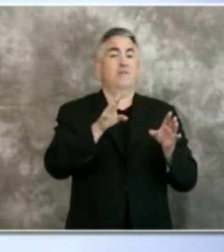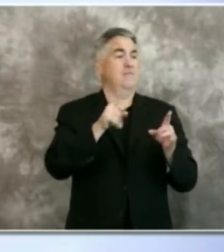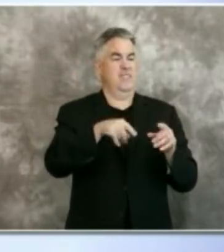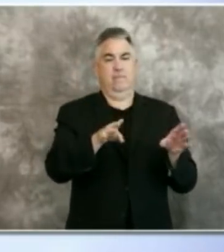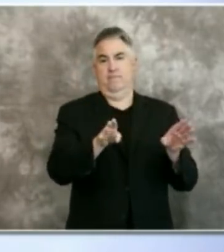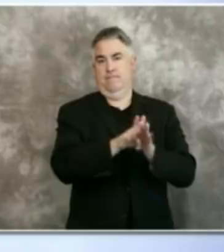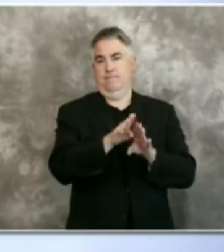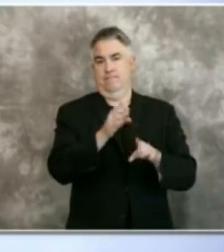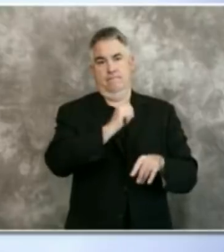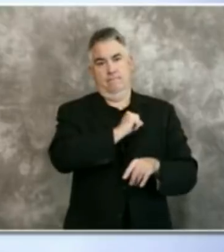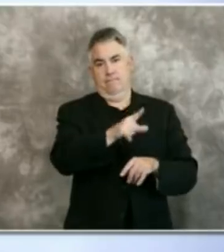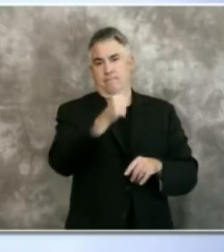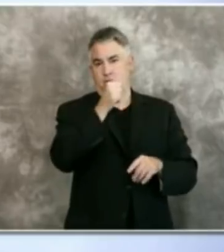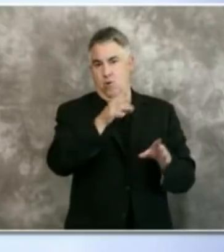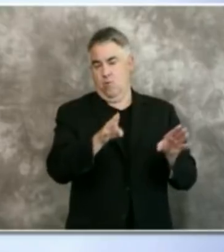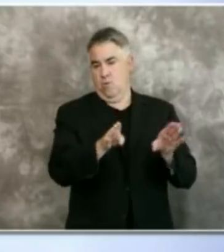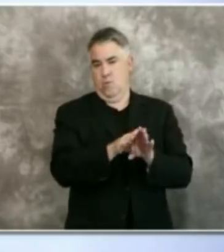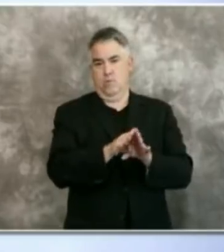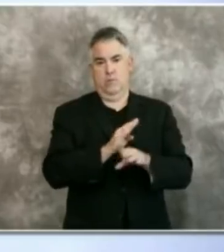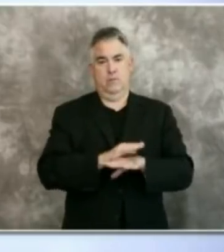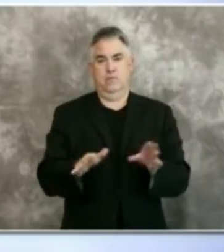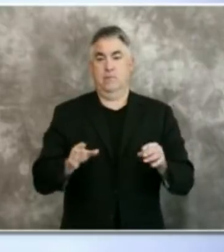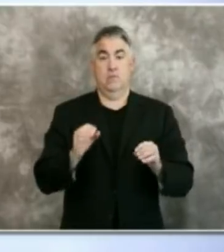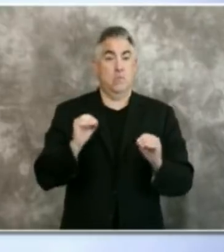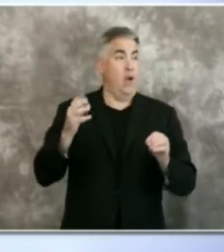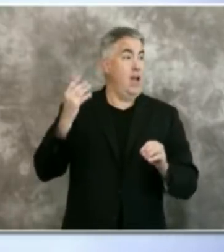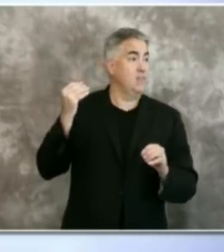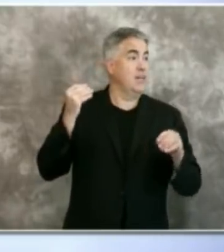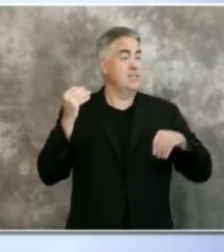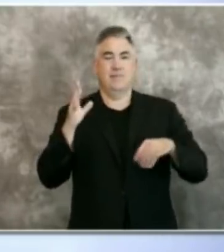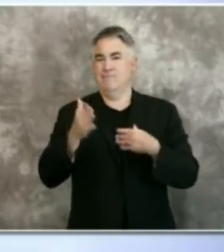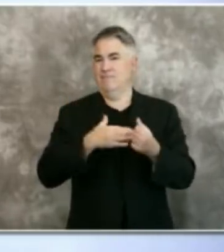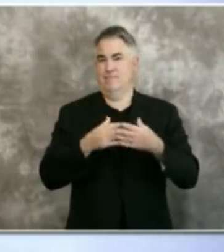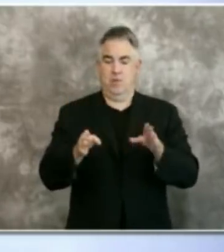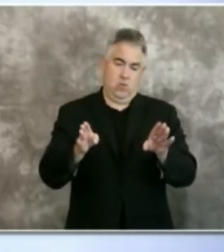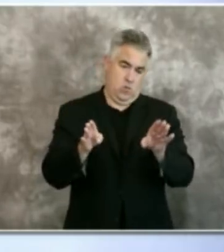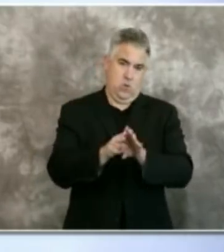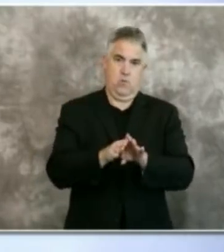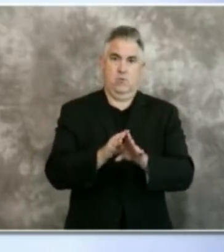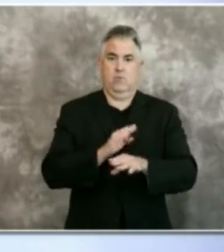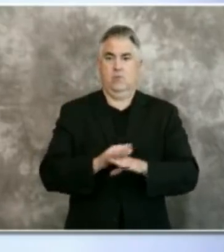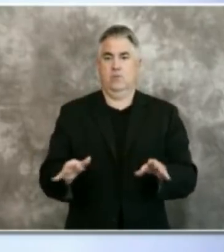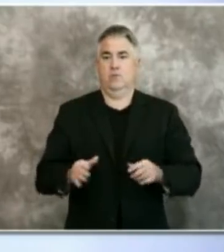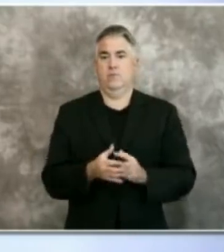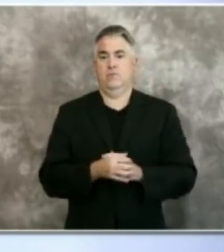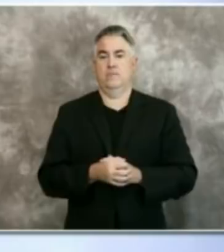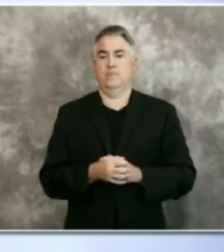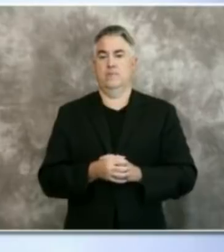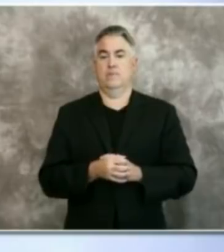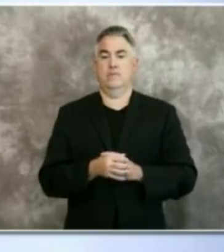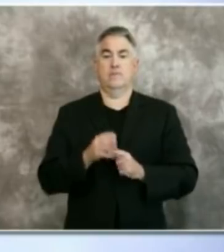CONTINUE ON A 24 HOUR CYCLE. BREWERY BREWPUB AND PART OF THAT DO NOT SEARCH MUCH CLOSED ALL OPERATION. EVEN IF THOSE OPERATIONS ARE OUTDOORS NOW IF